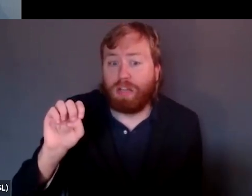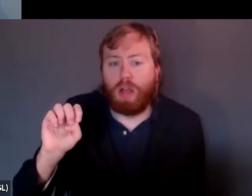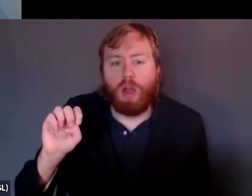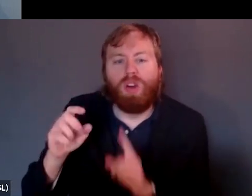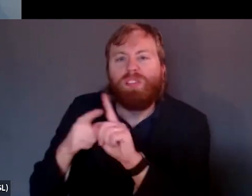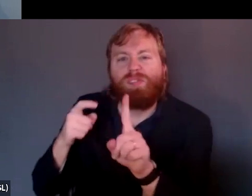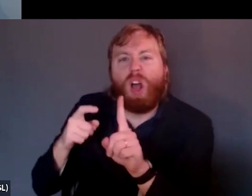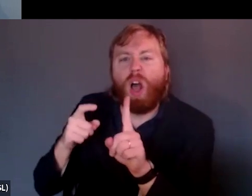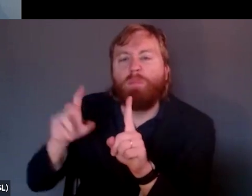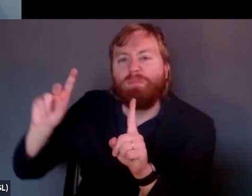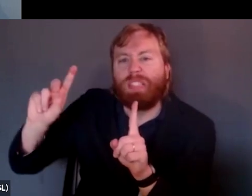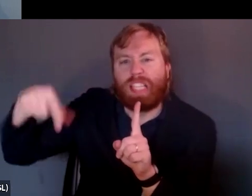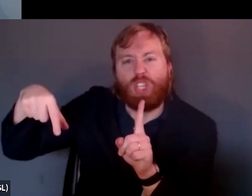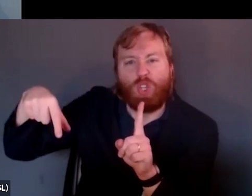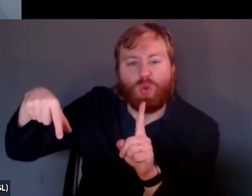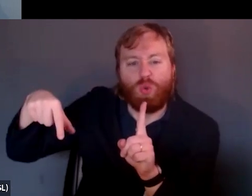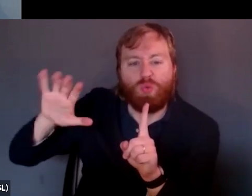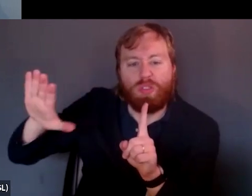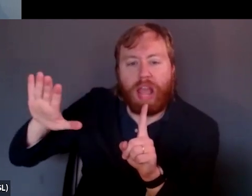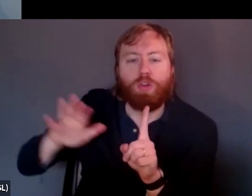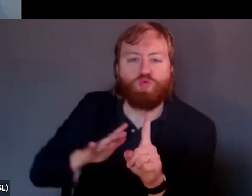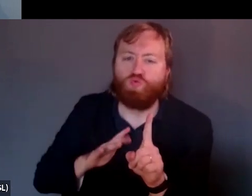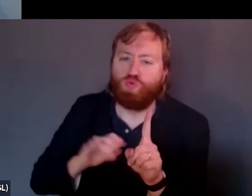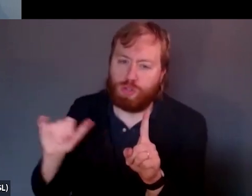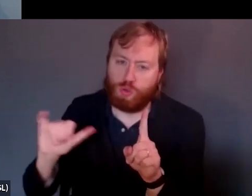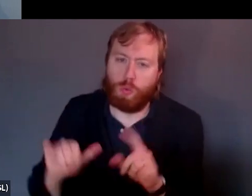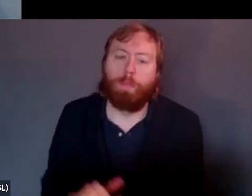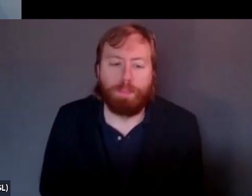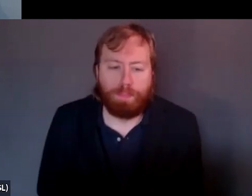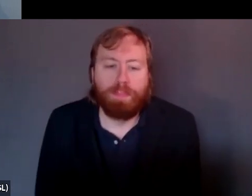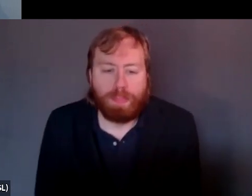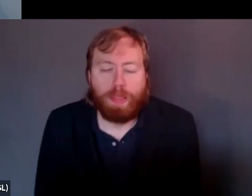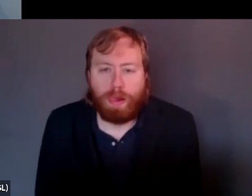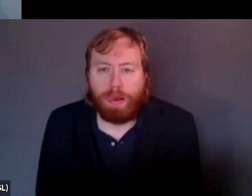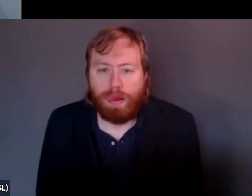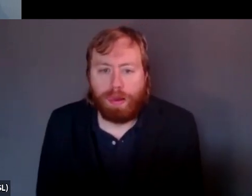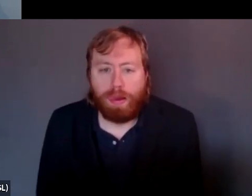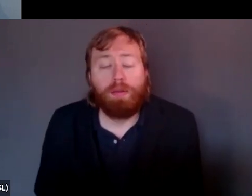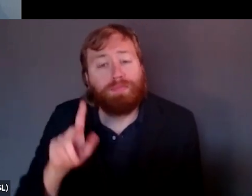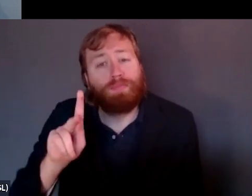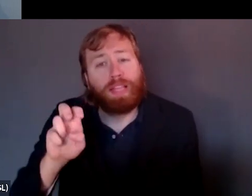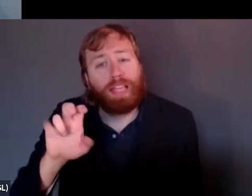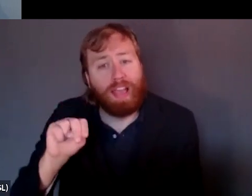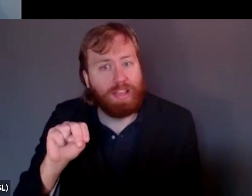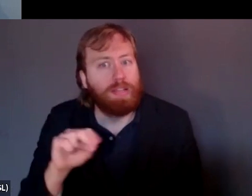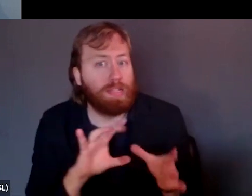but there's other sets of wonderful automated tools there. During the development process,